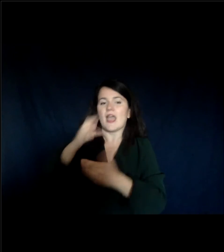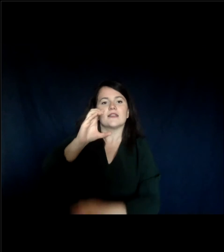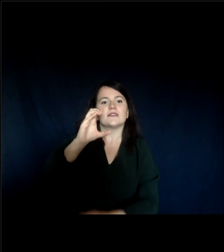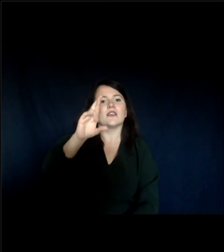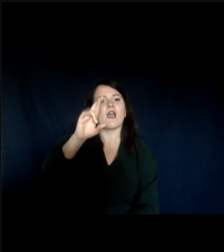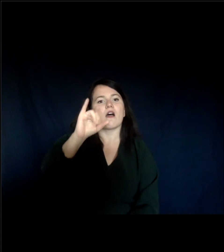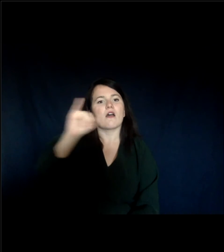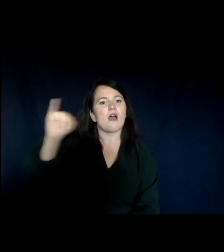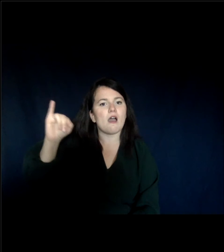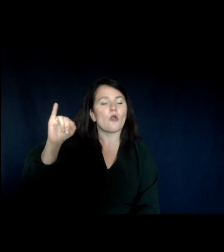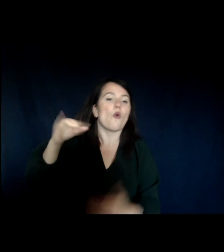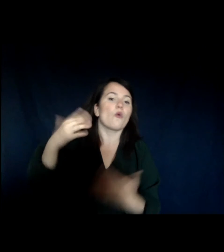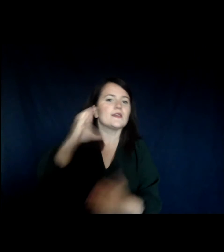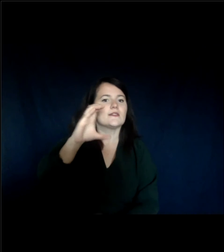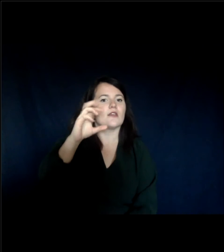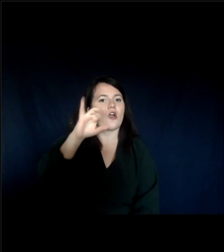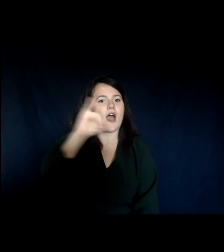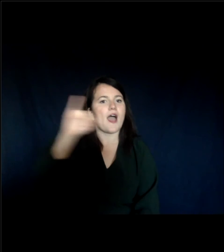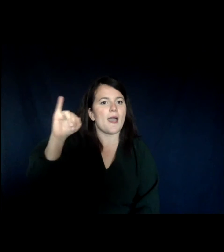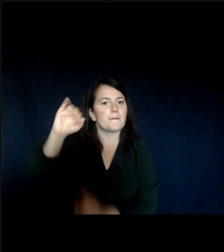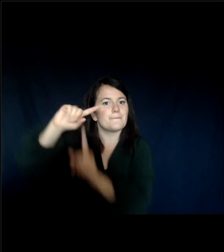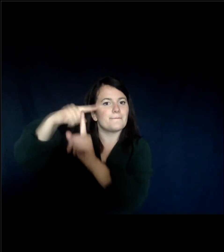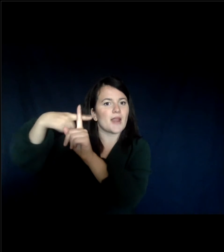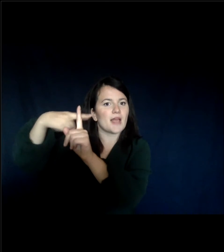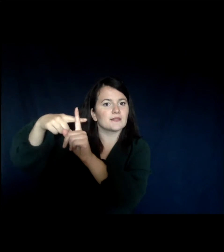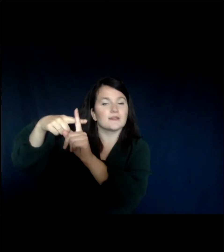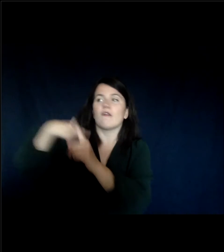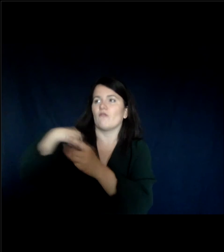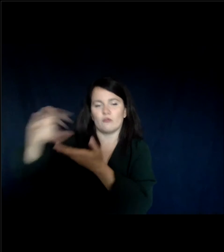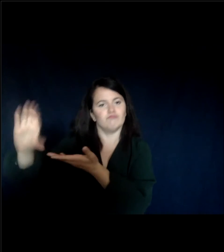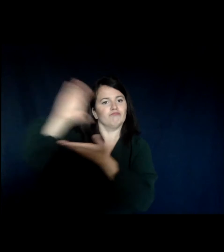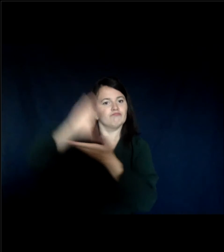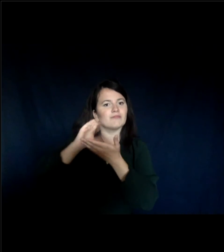and we should protect the field from austerity and exclusion.